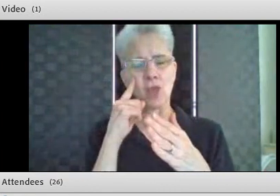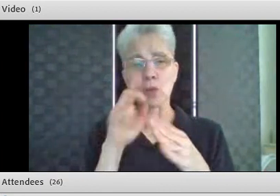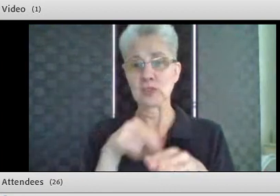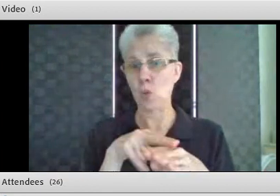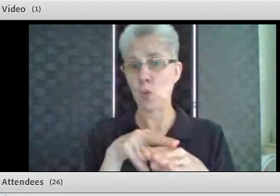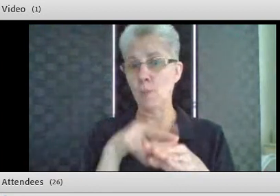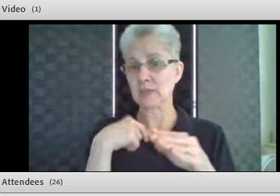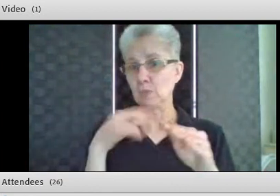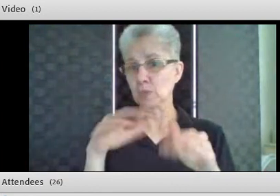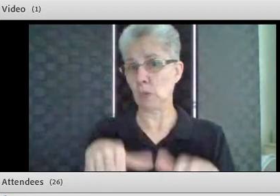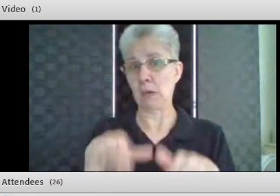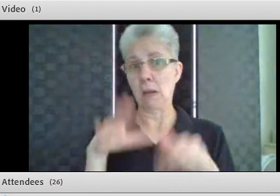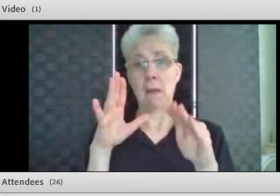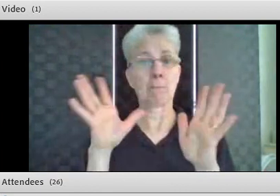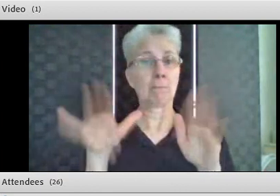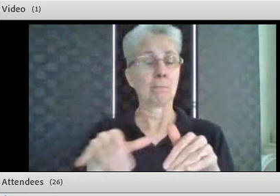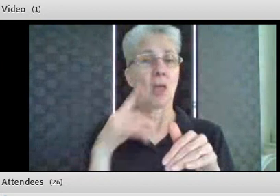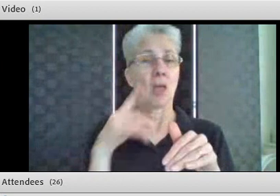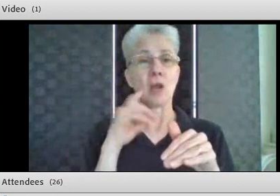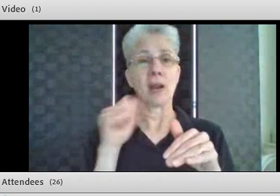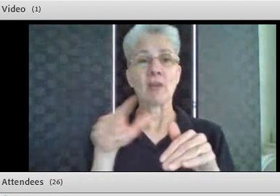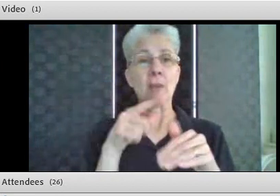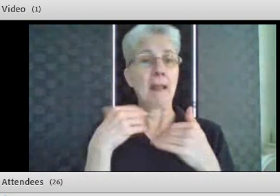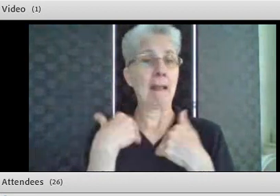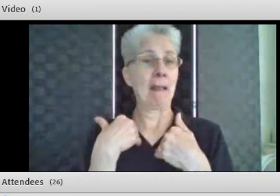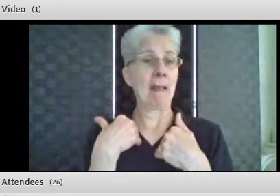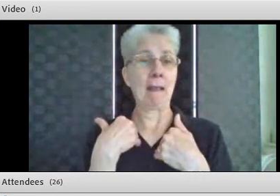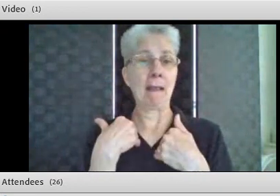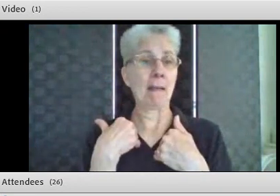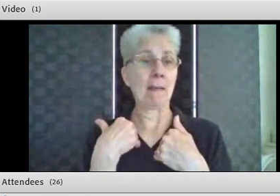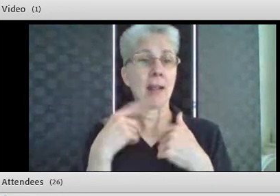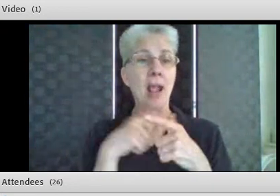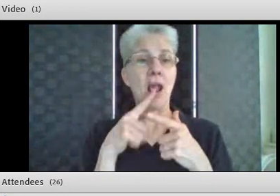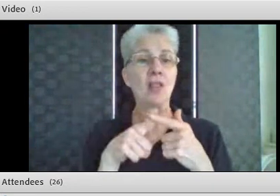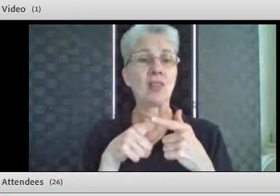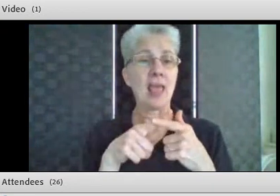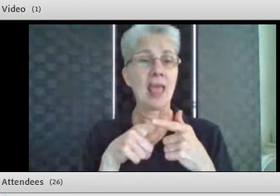and also days of the week, different pitches, months, all things like this.